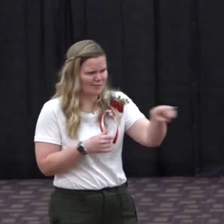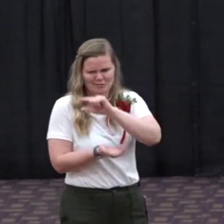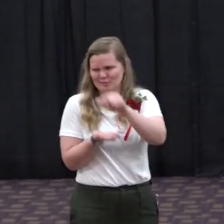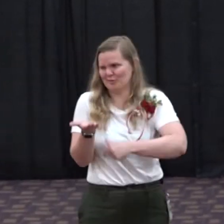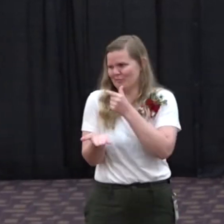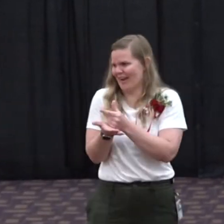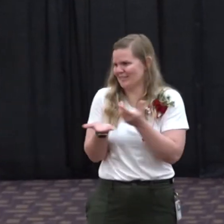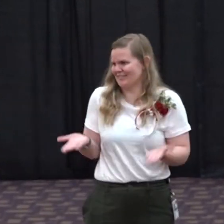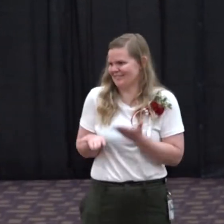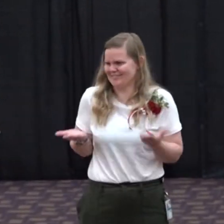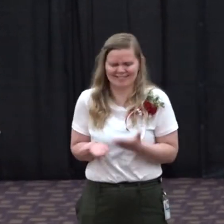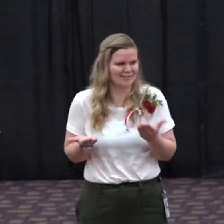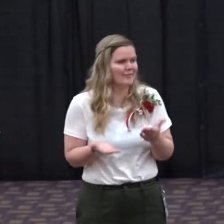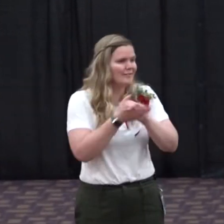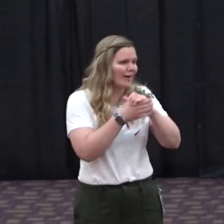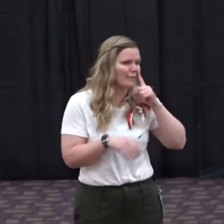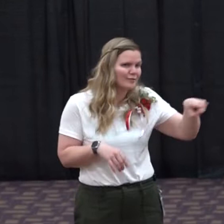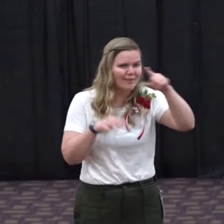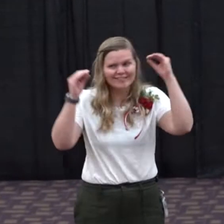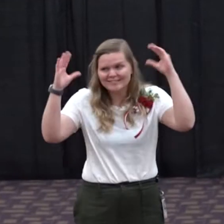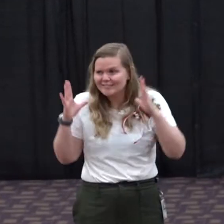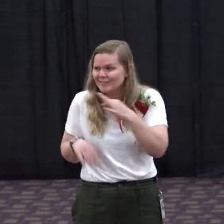I want to say congratulations to you graduates.